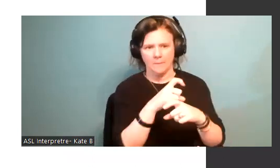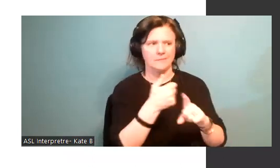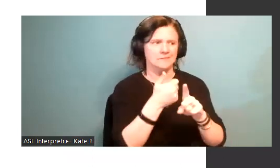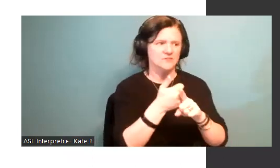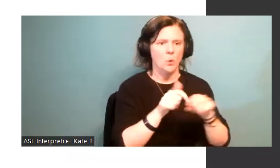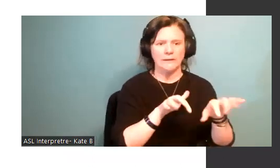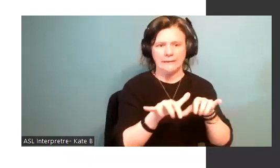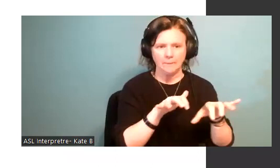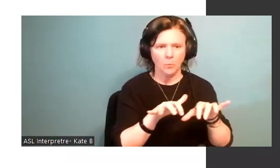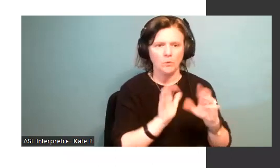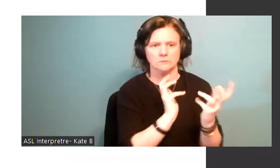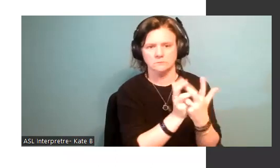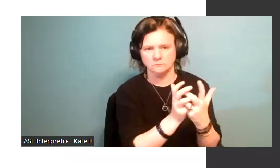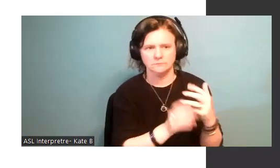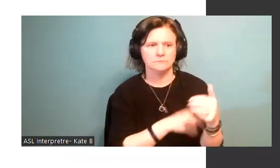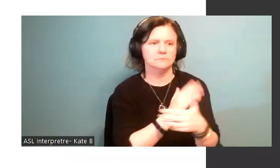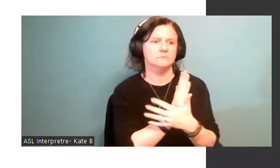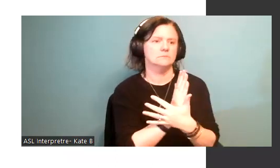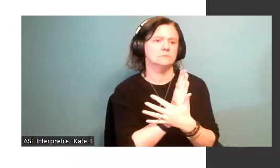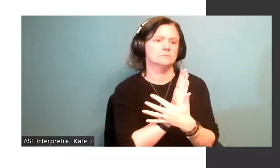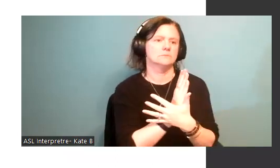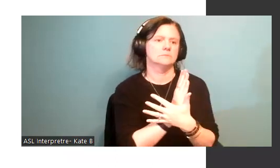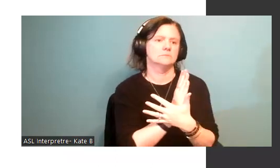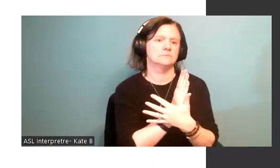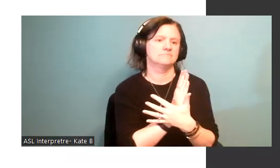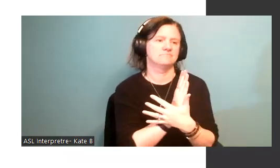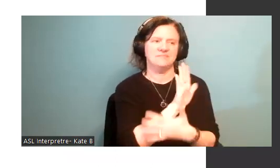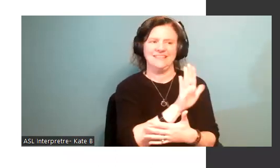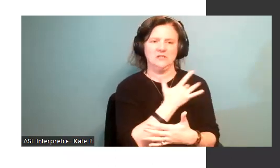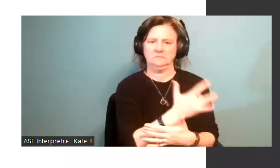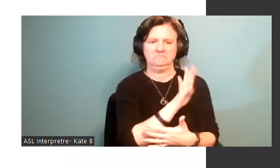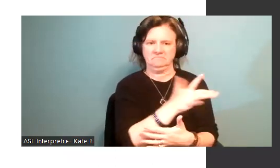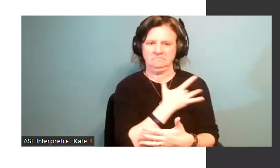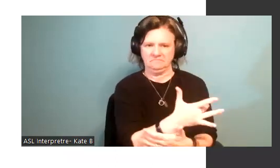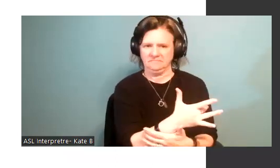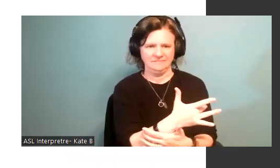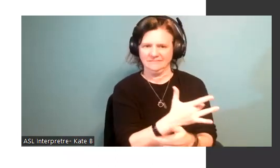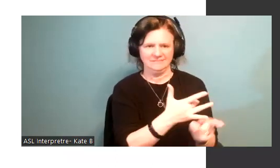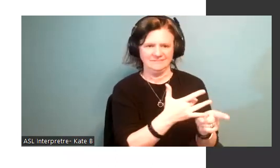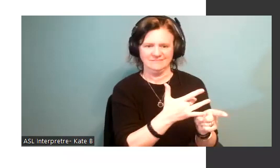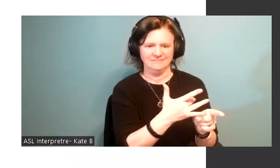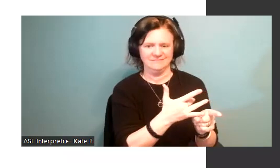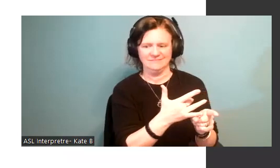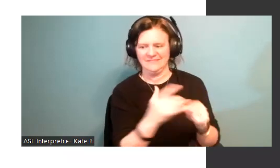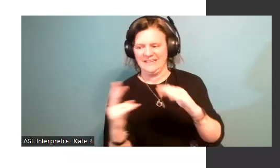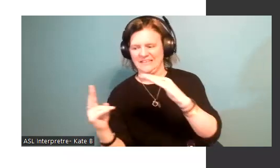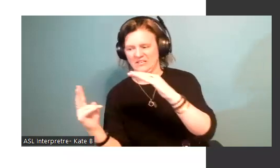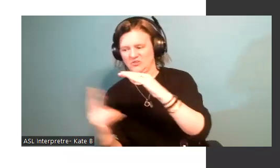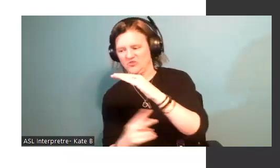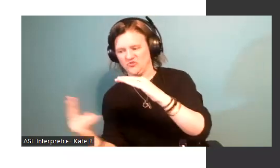cause major problems if used improperly. It's used for web applications, complex pages that have